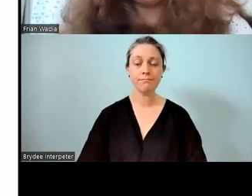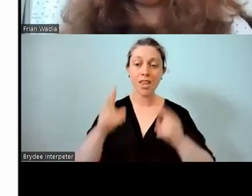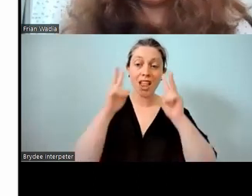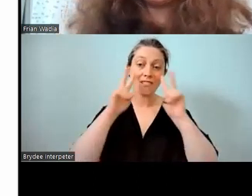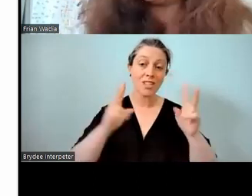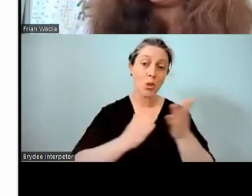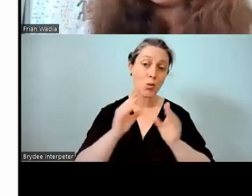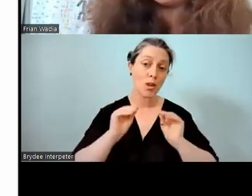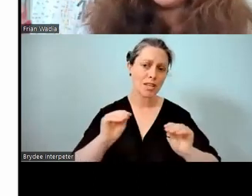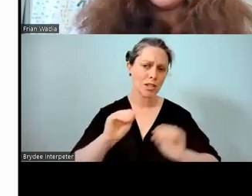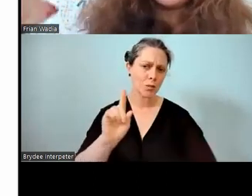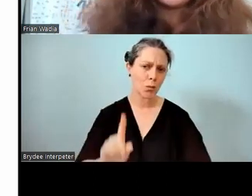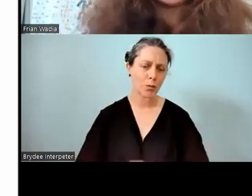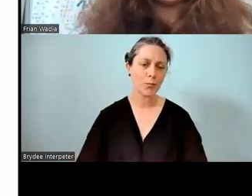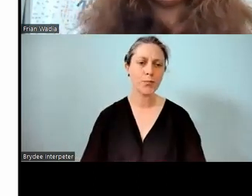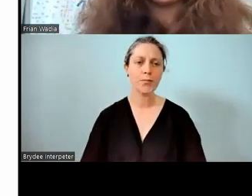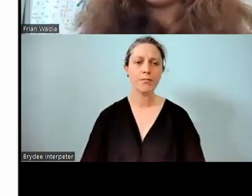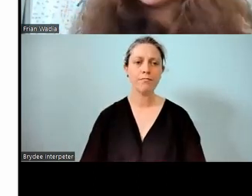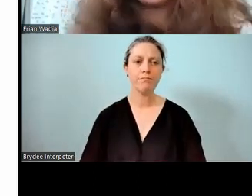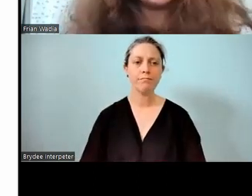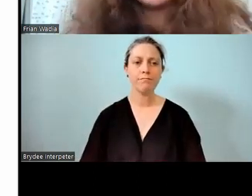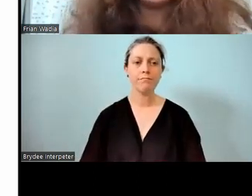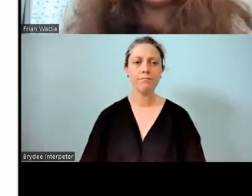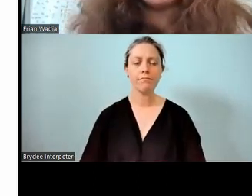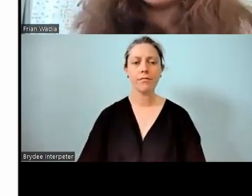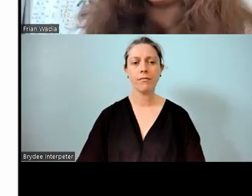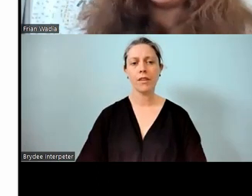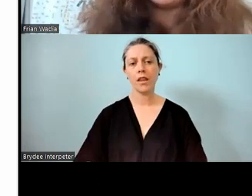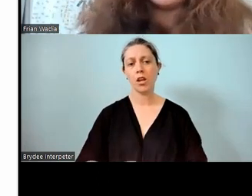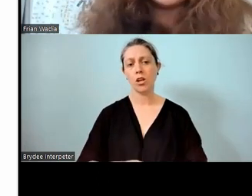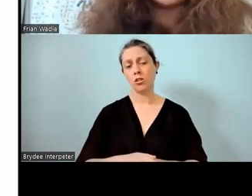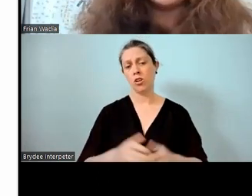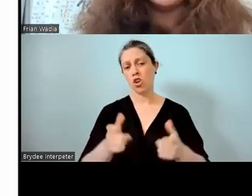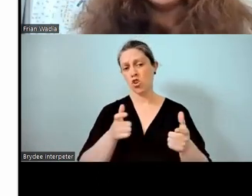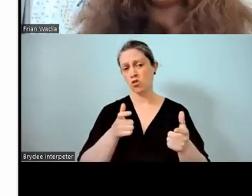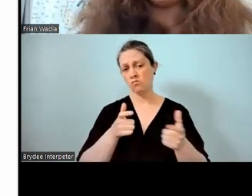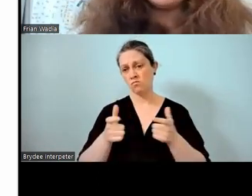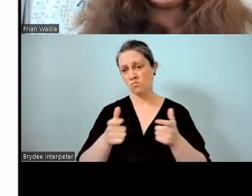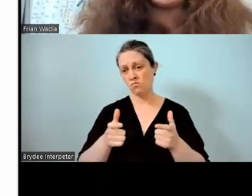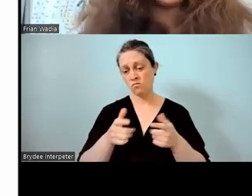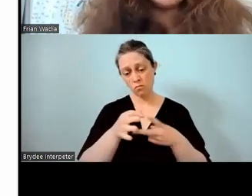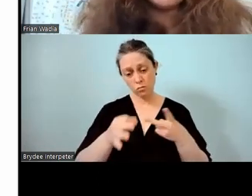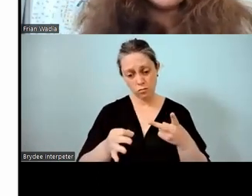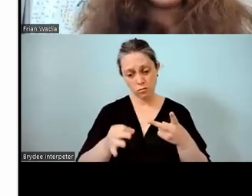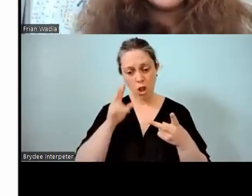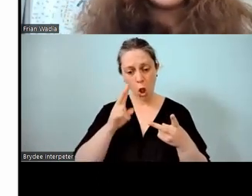What might the EGL vision in education look like? What does choice and control look like in education? So it means that there should always be